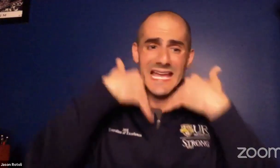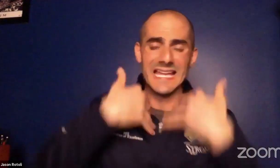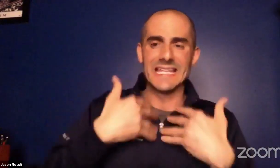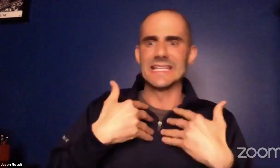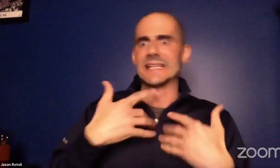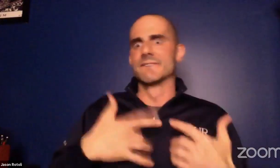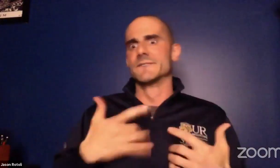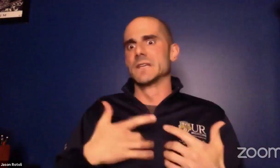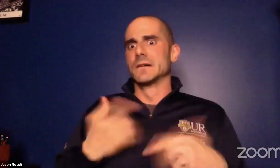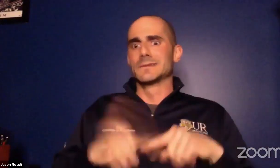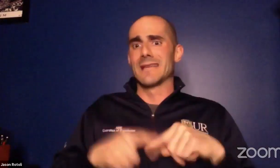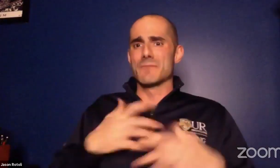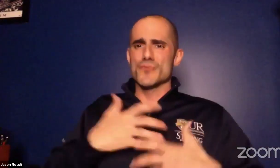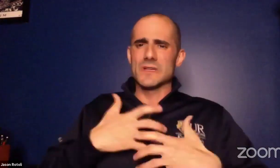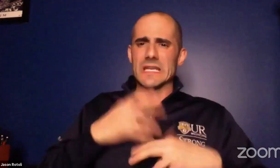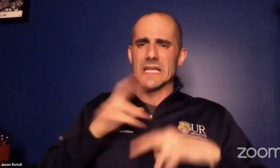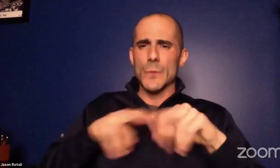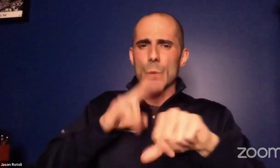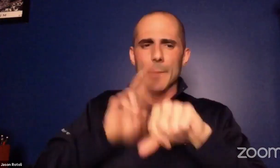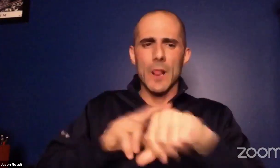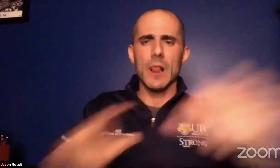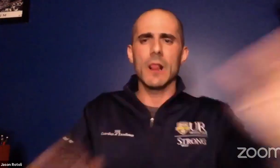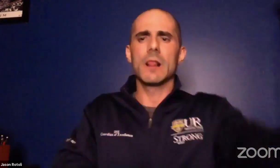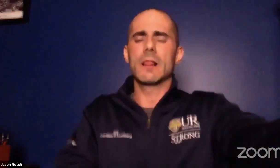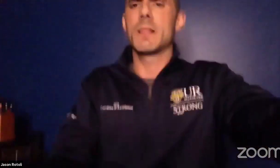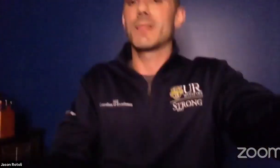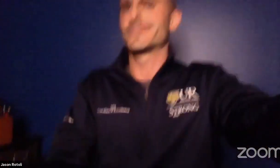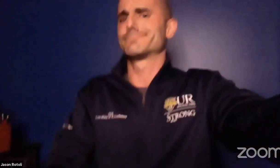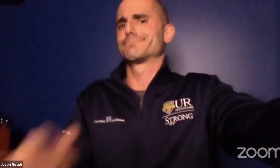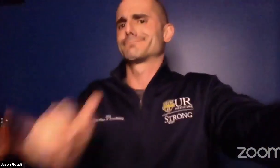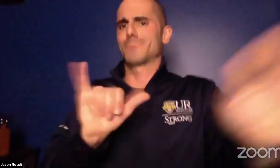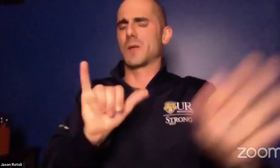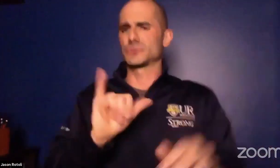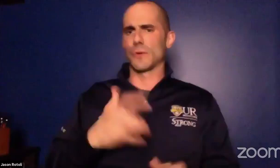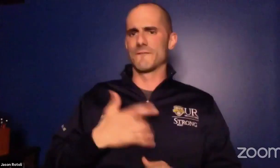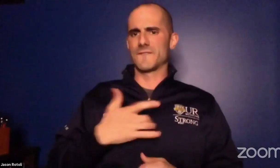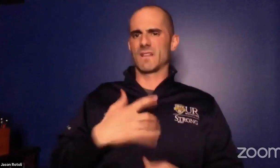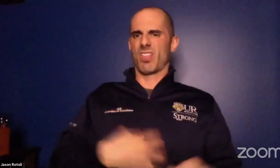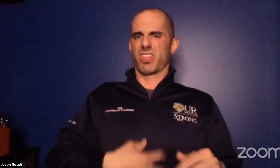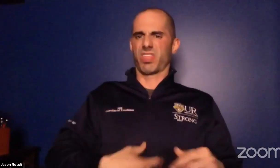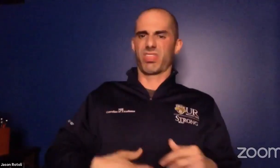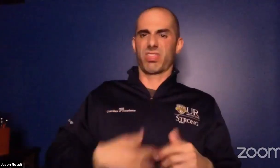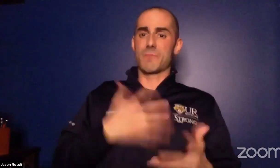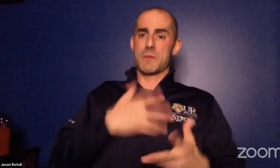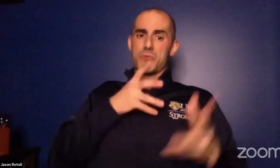there. You feel a chest pain. You feel a tightness in your chest.